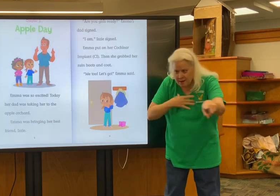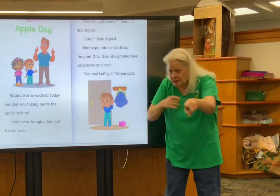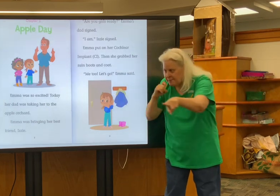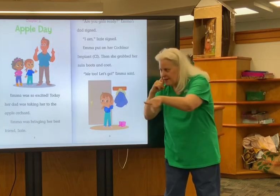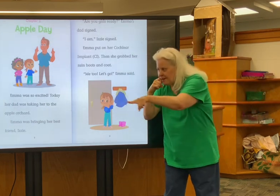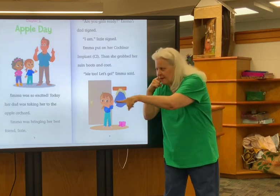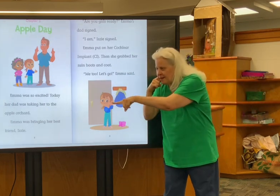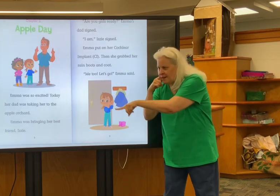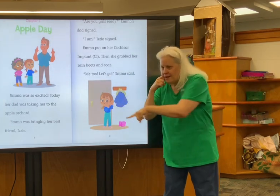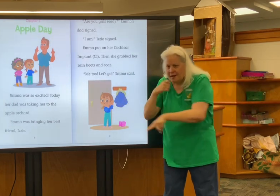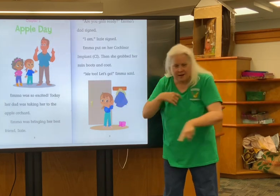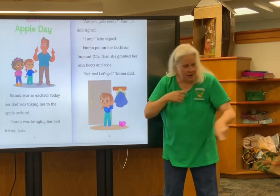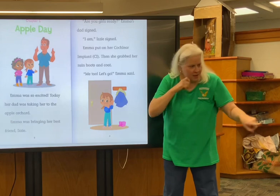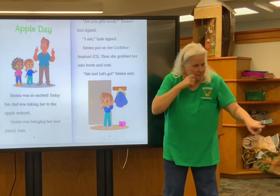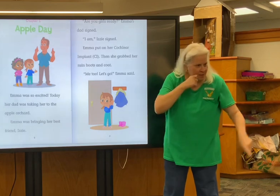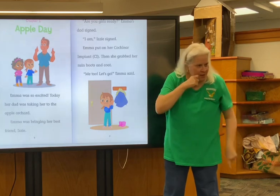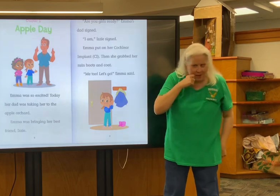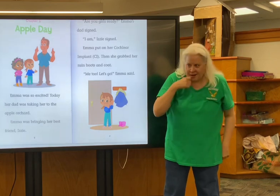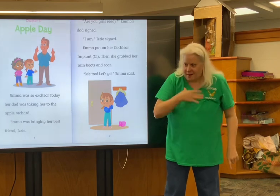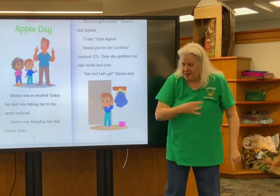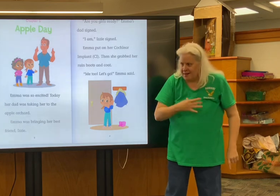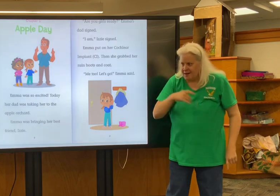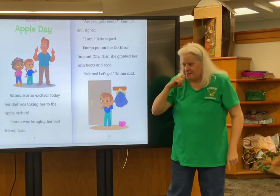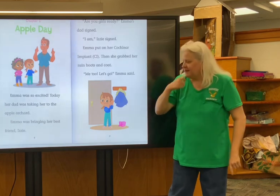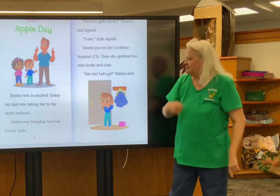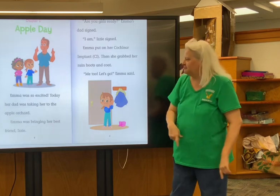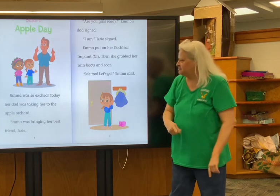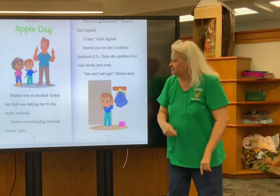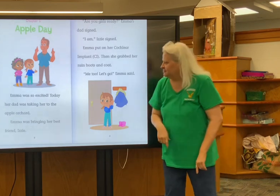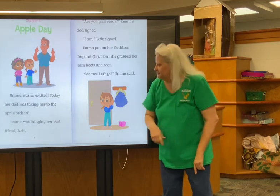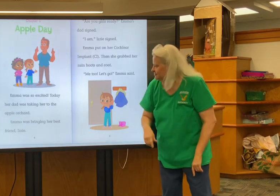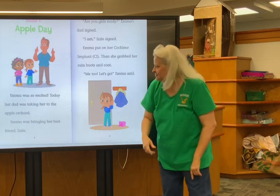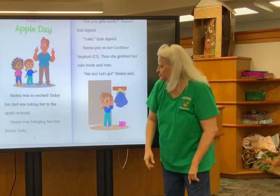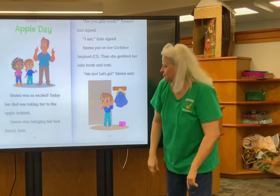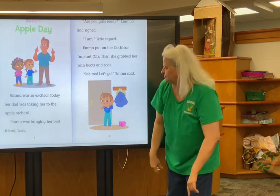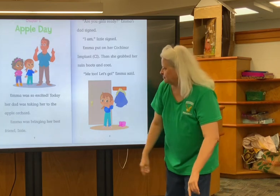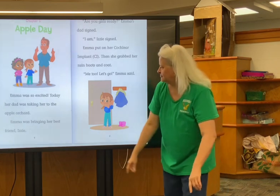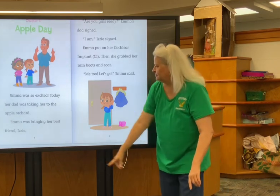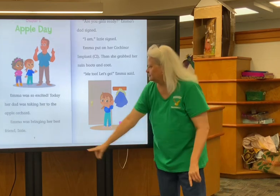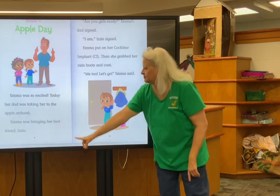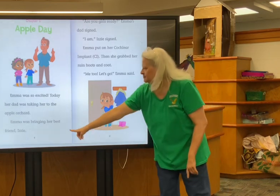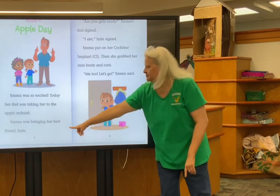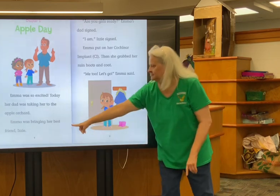Do you guys like apples? You like apples, hmm yeah.